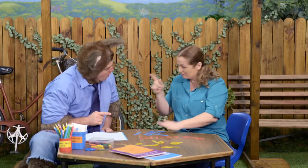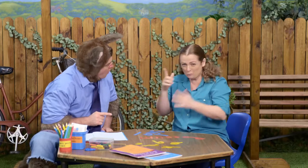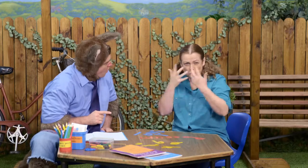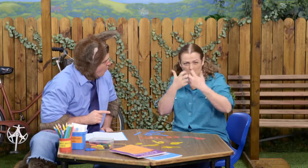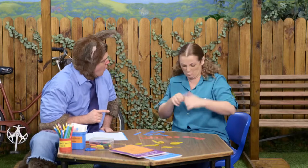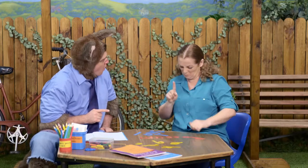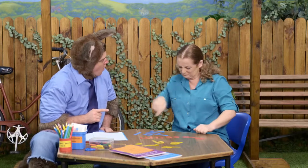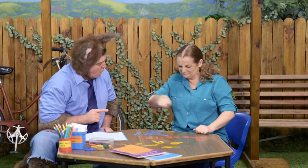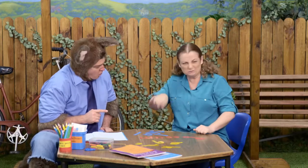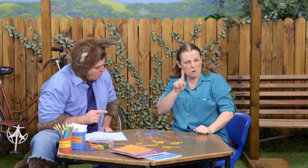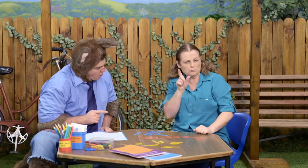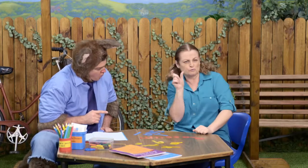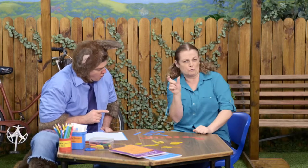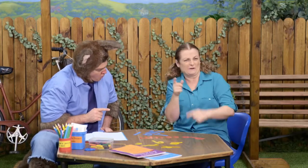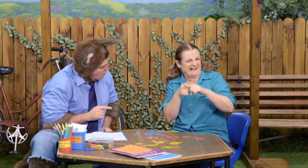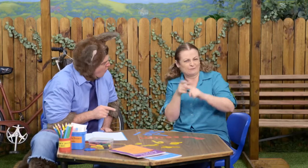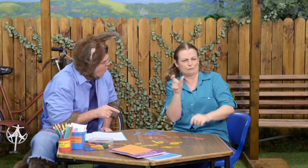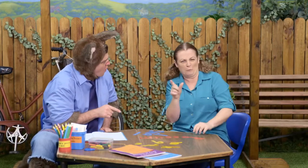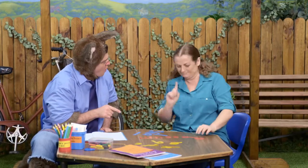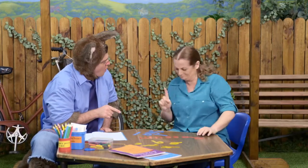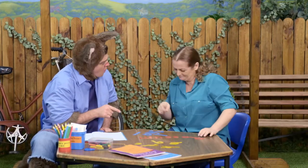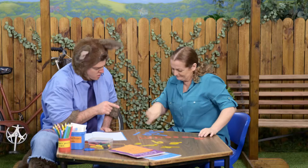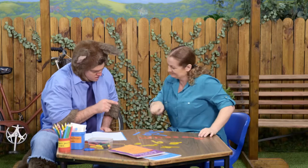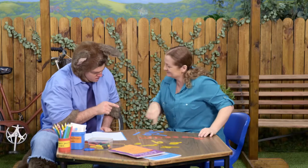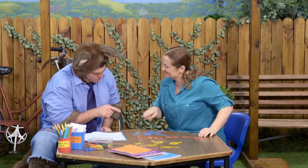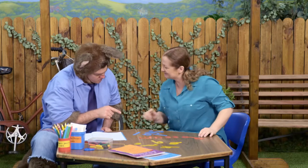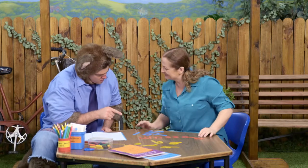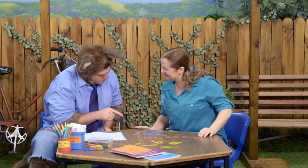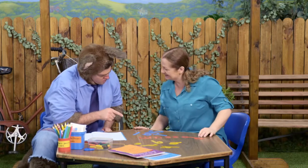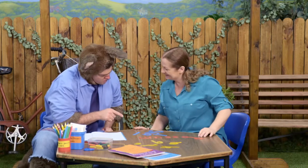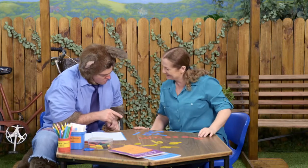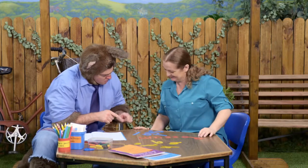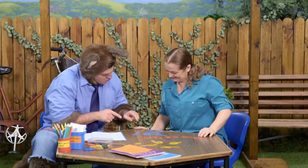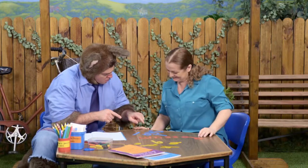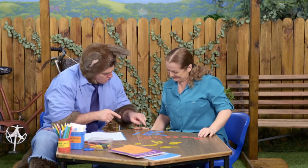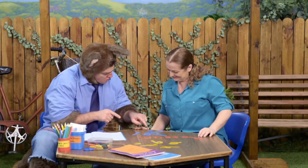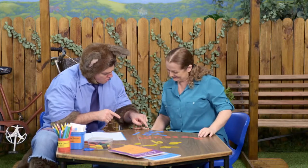Can you work out what English word we can make using these letters? Hm.